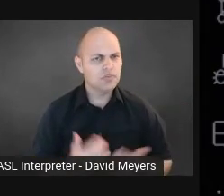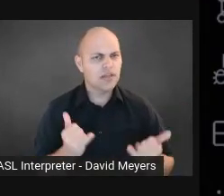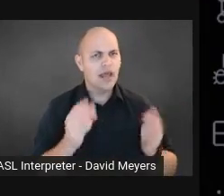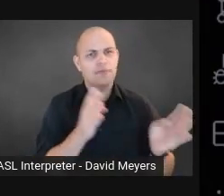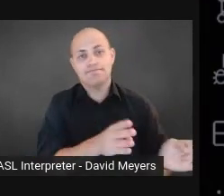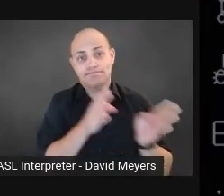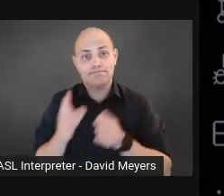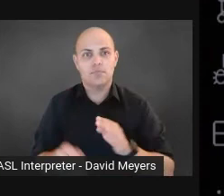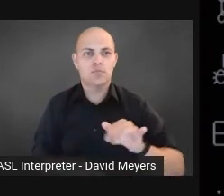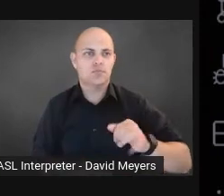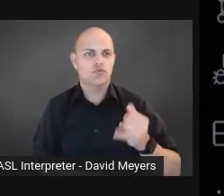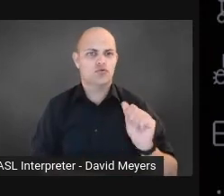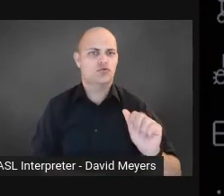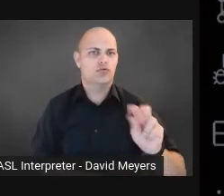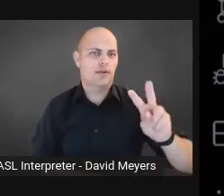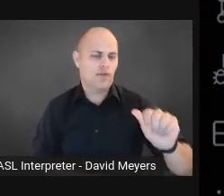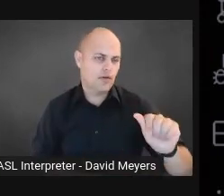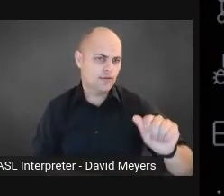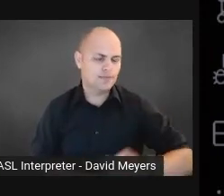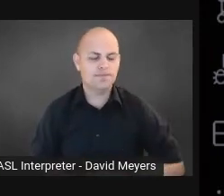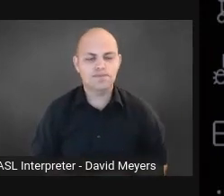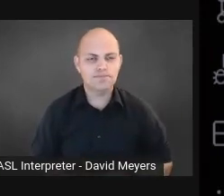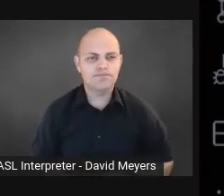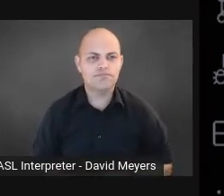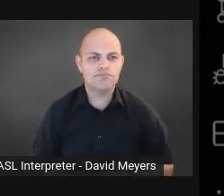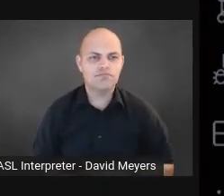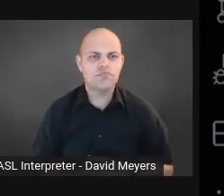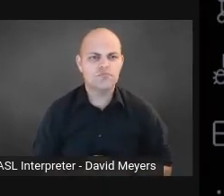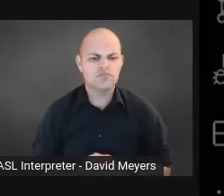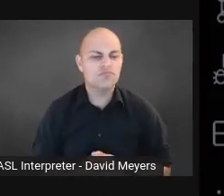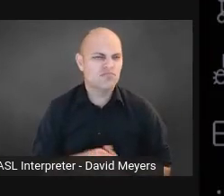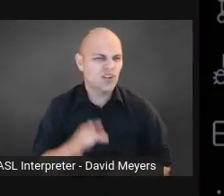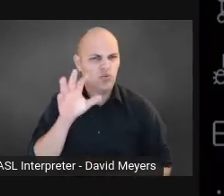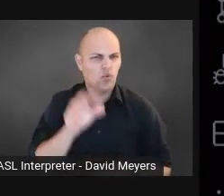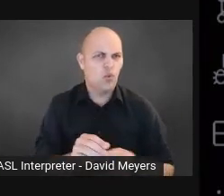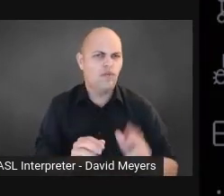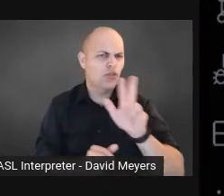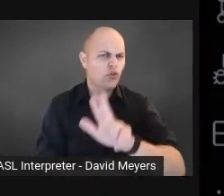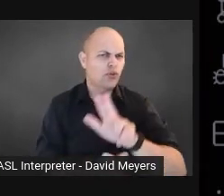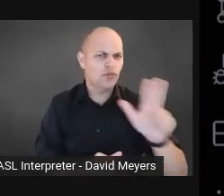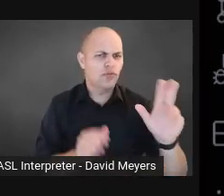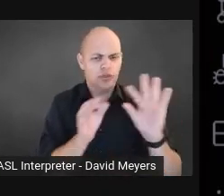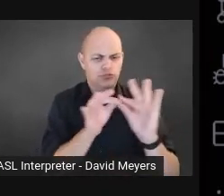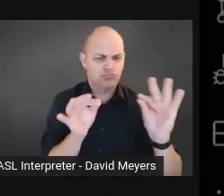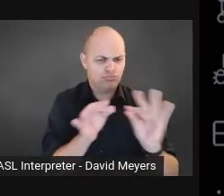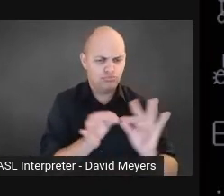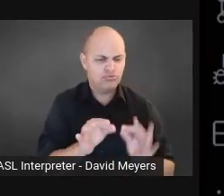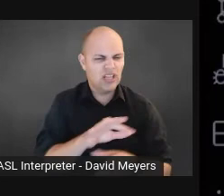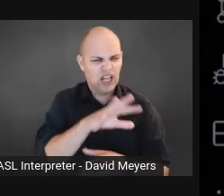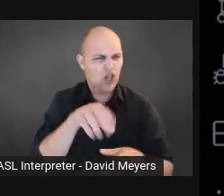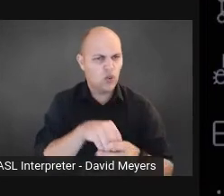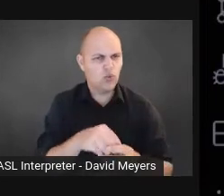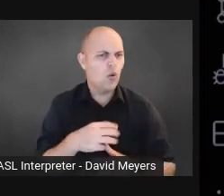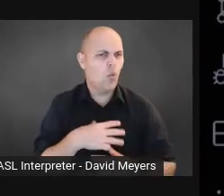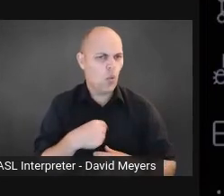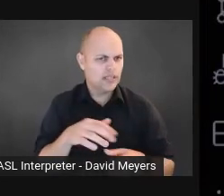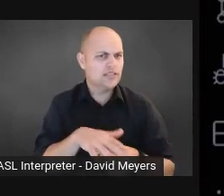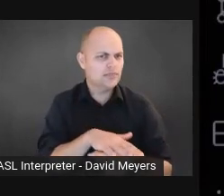It’s all of 33 lines of code including white space, including all of the comments that I’ve added to this